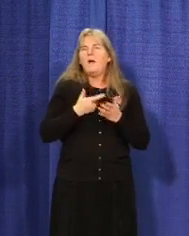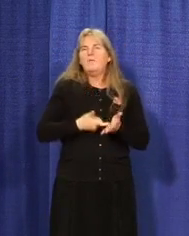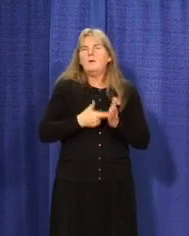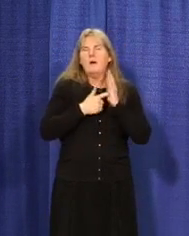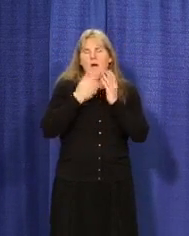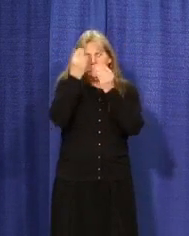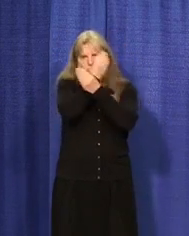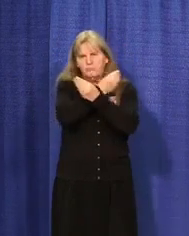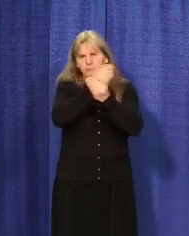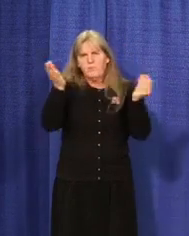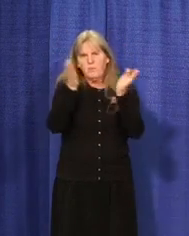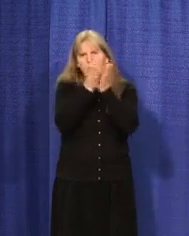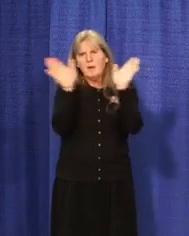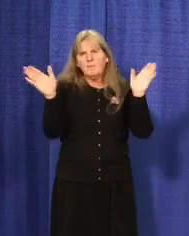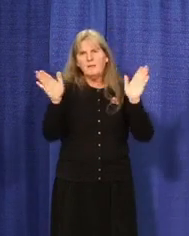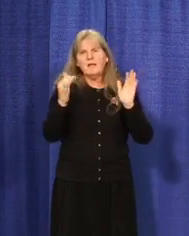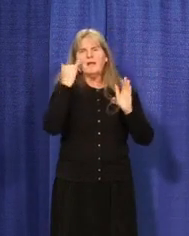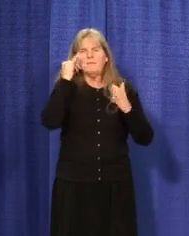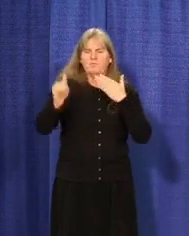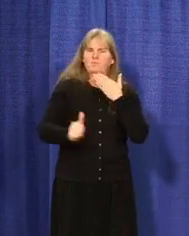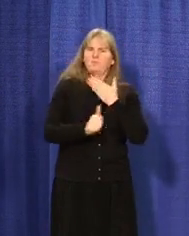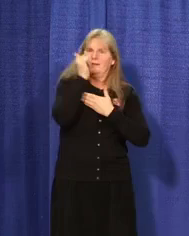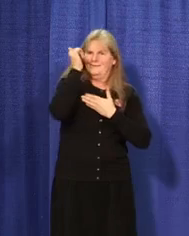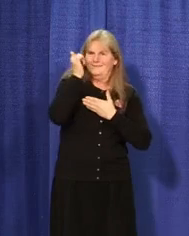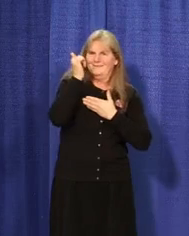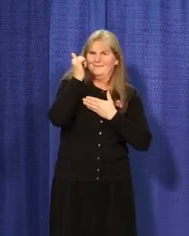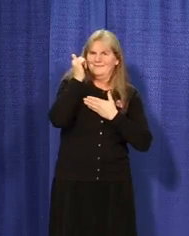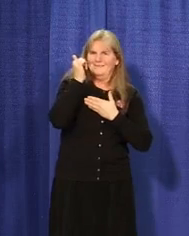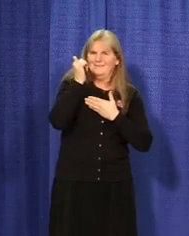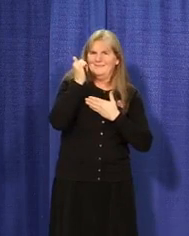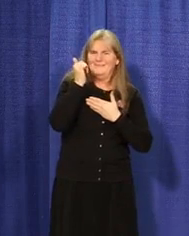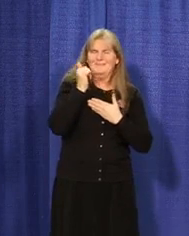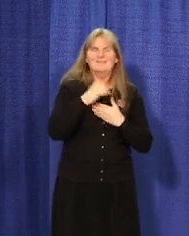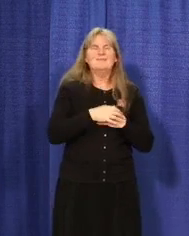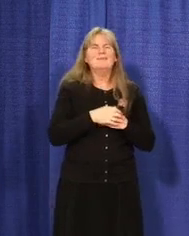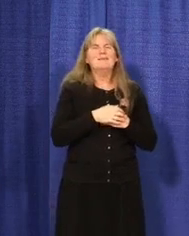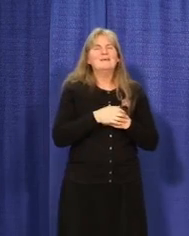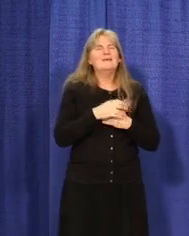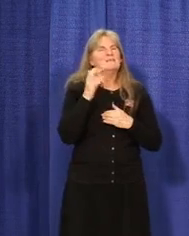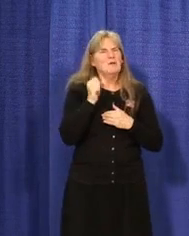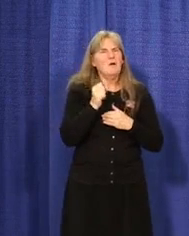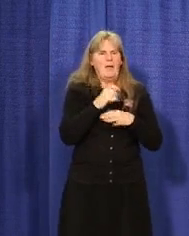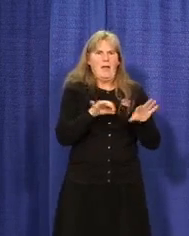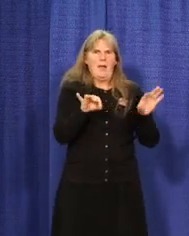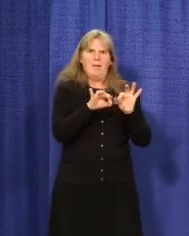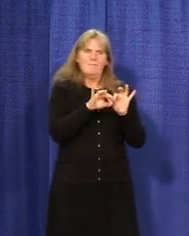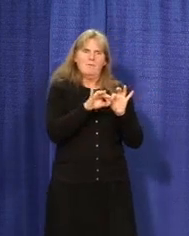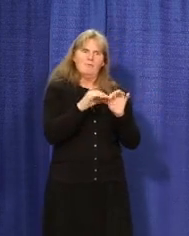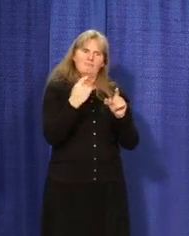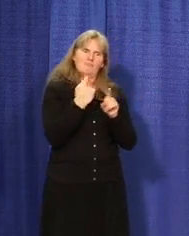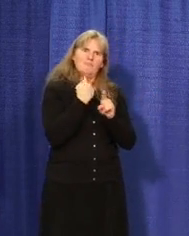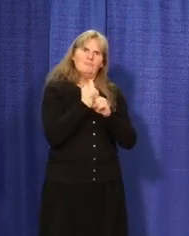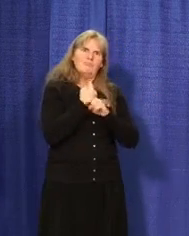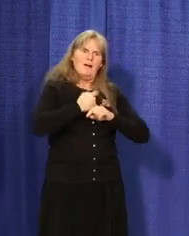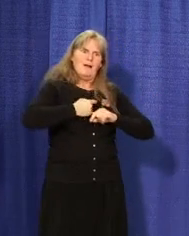And where is the risk? Clearly that takes time to put together in a reliable way, in a